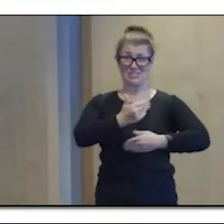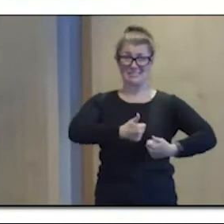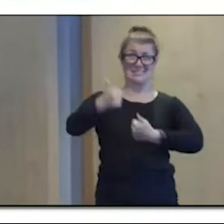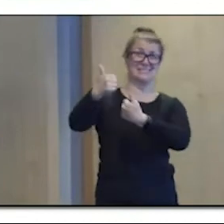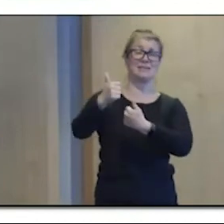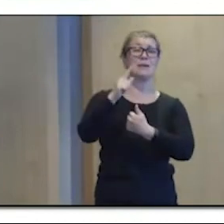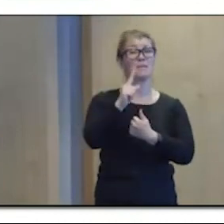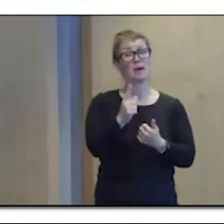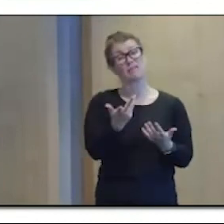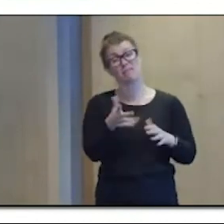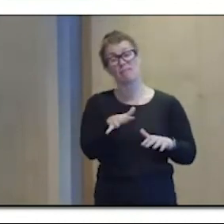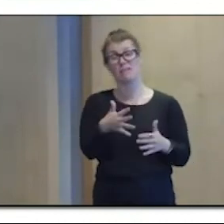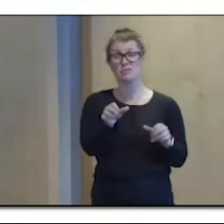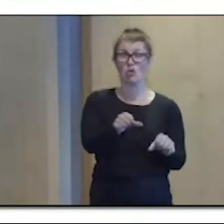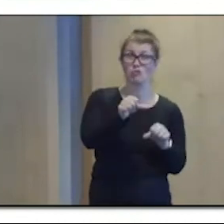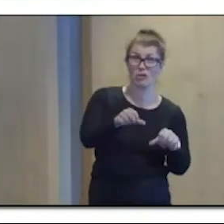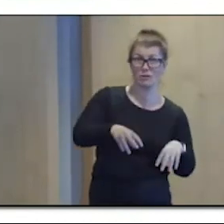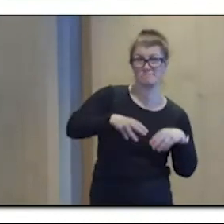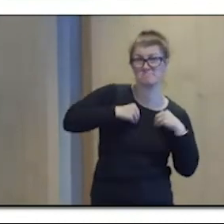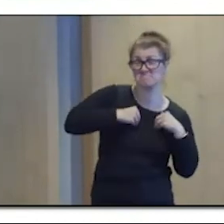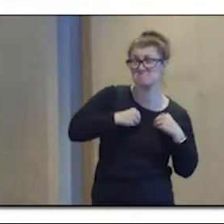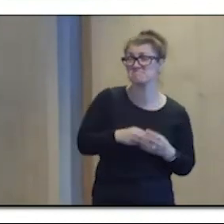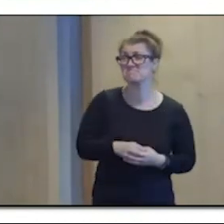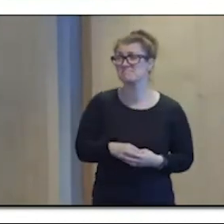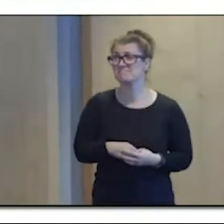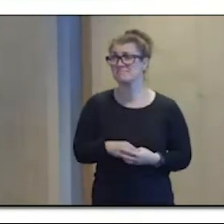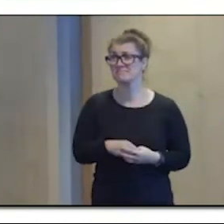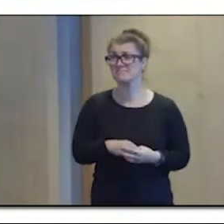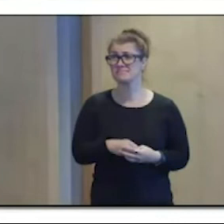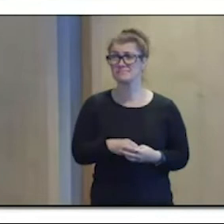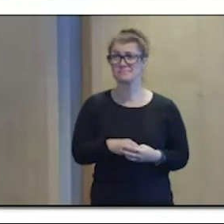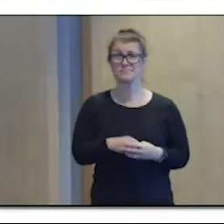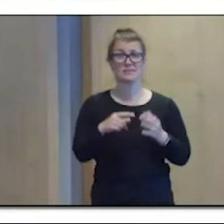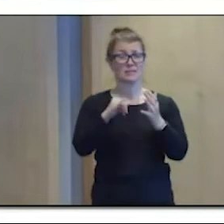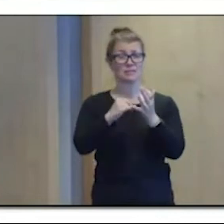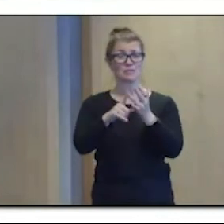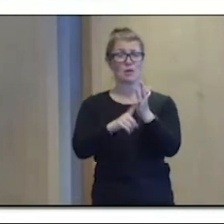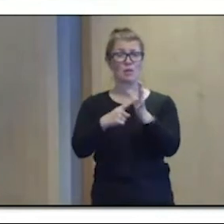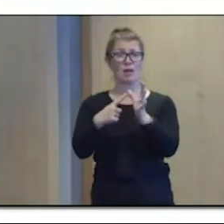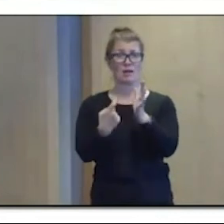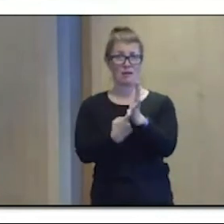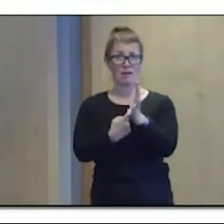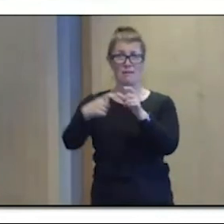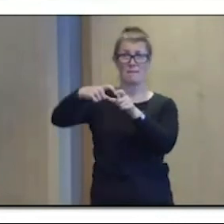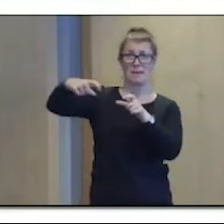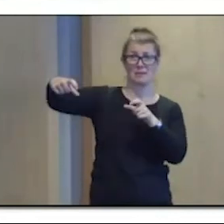unefficient. For instance a solar PV panel is about 11 to 22 percent efficient at converting